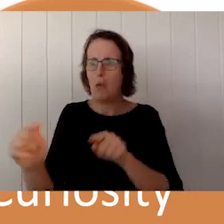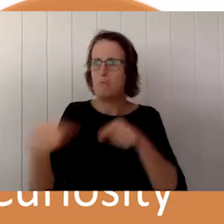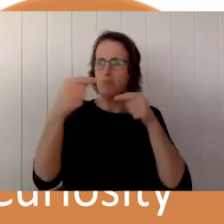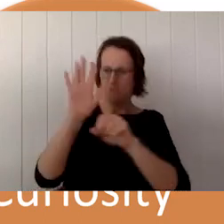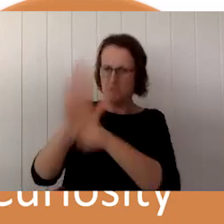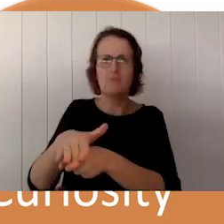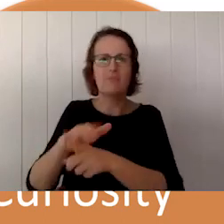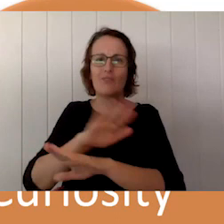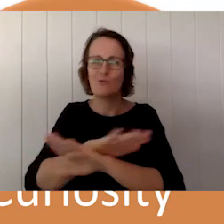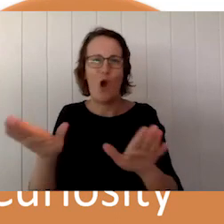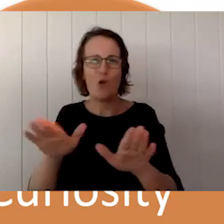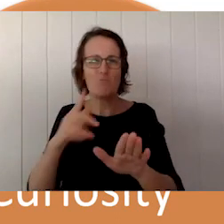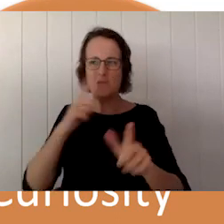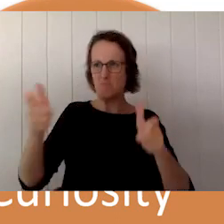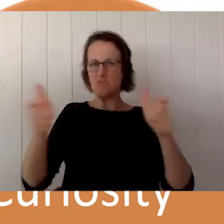leadership or dictatorial leadership. This is a time for